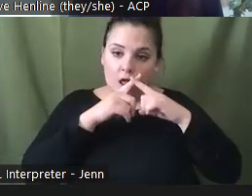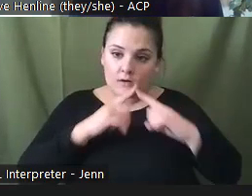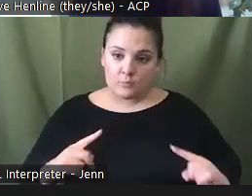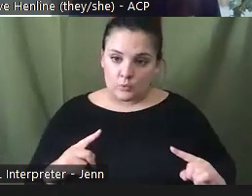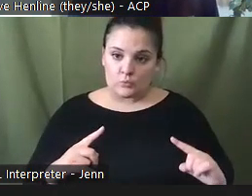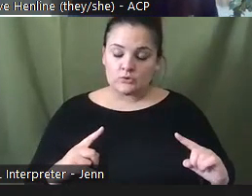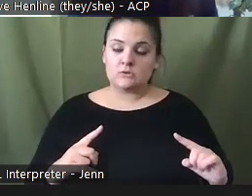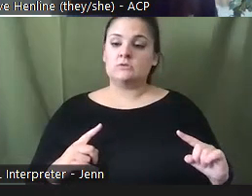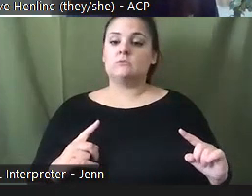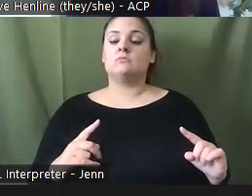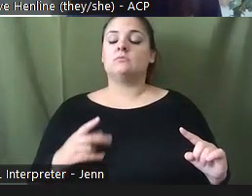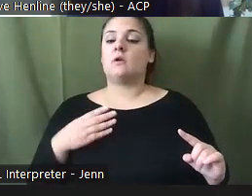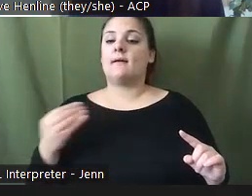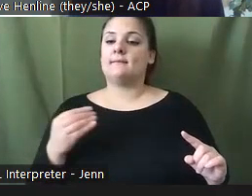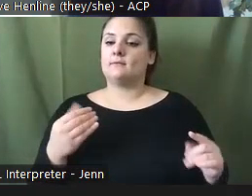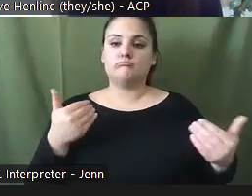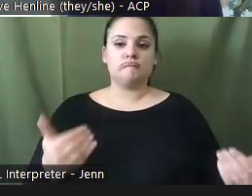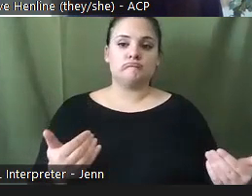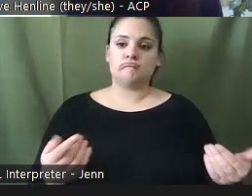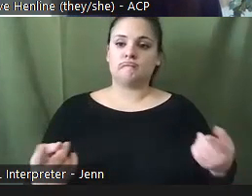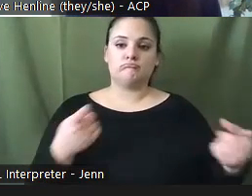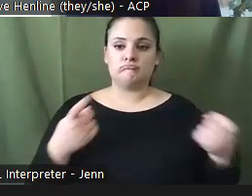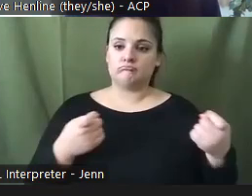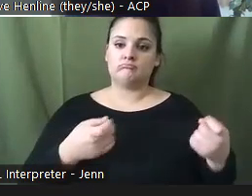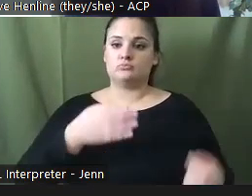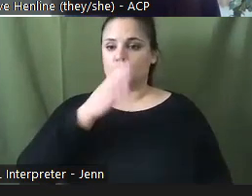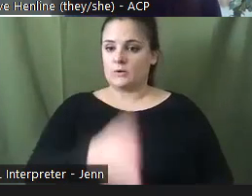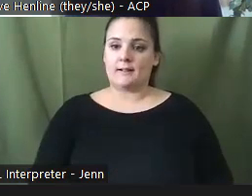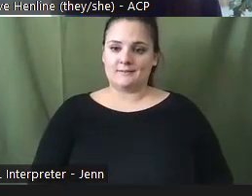ask Olive a question directly. If you're having a problem with unmuting and